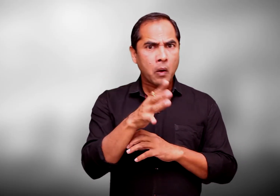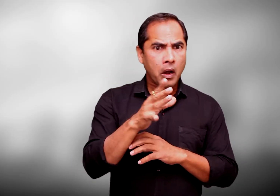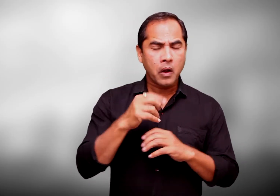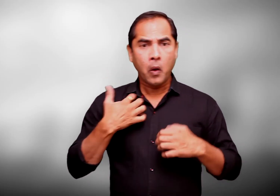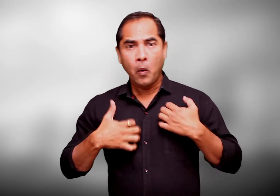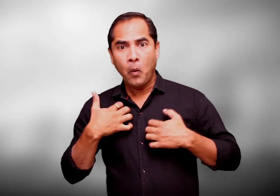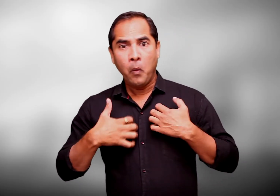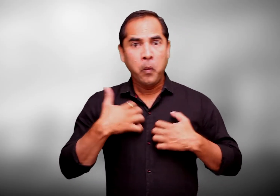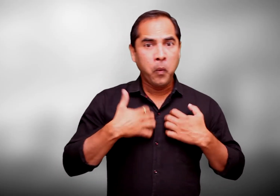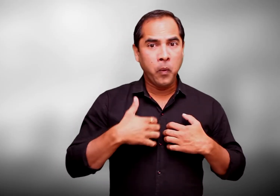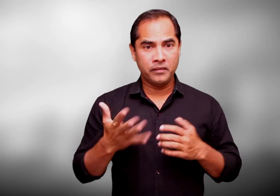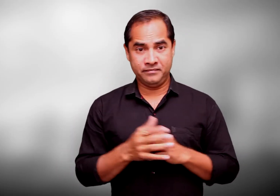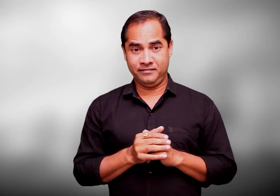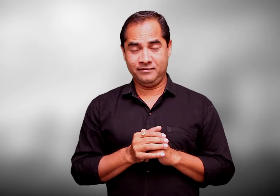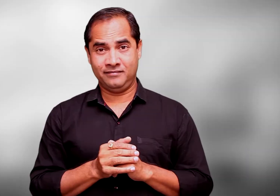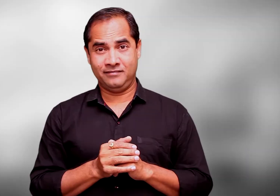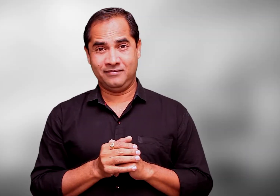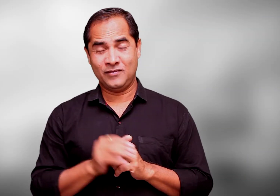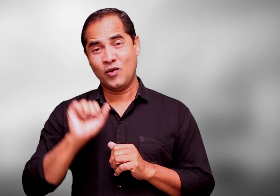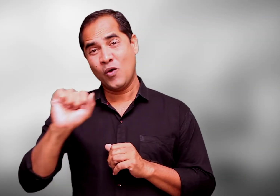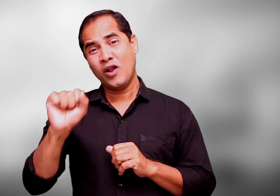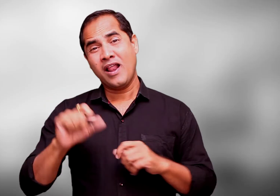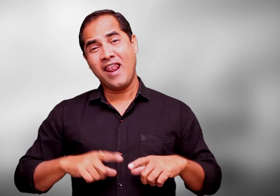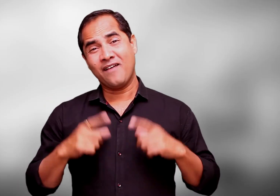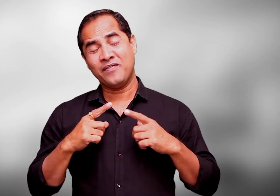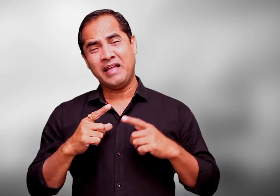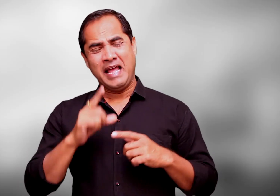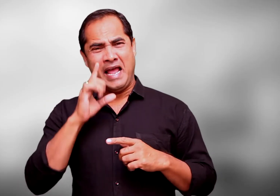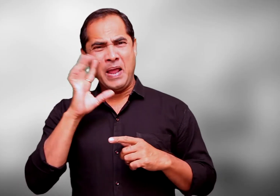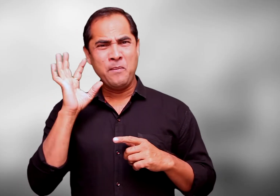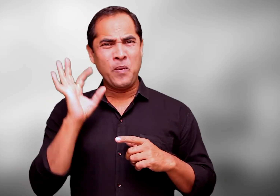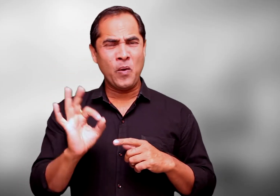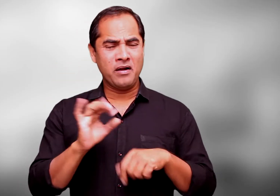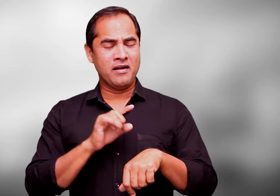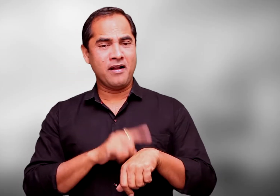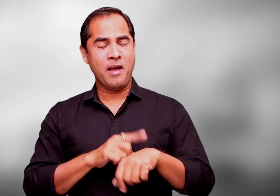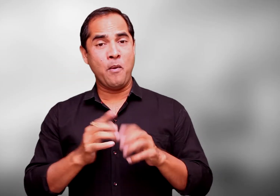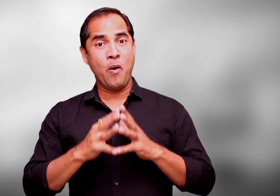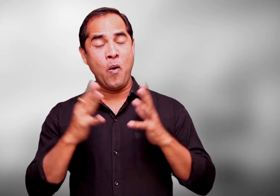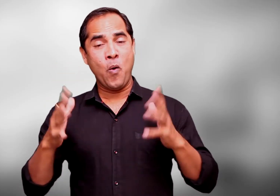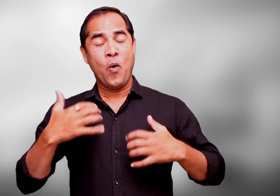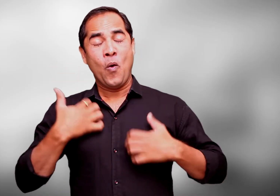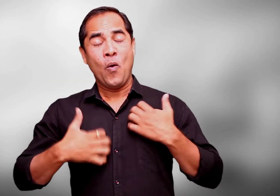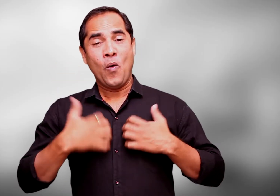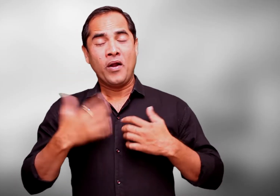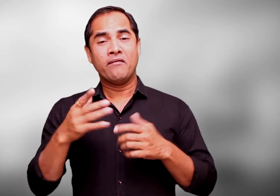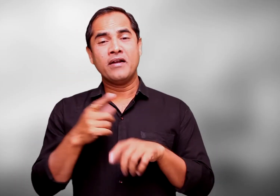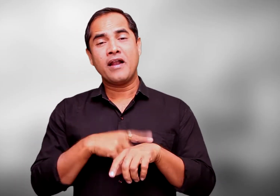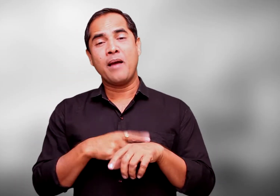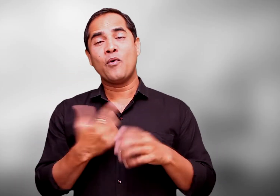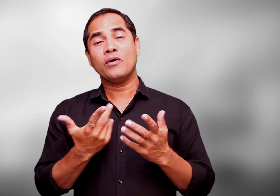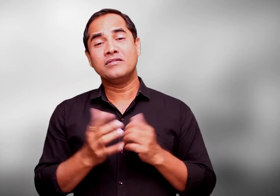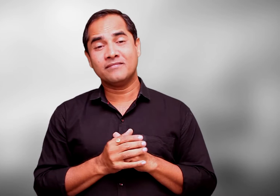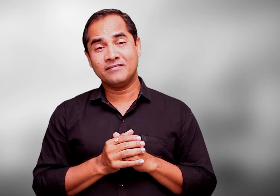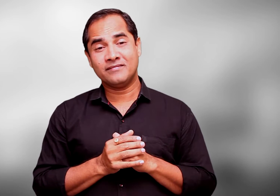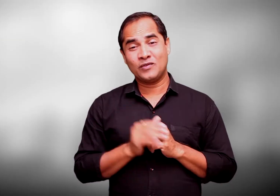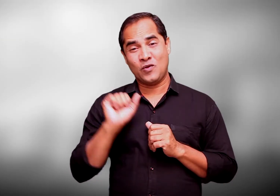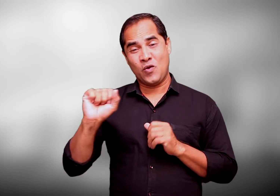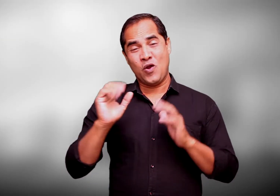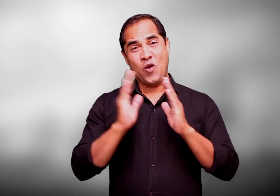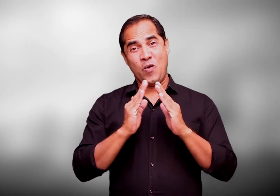everything around her. Her favorite pastime, the thing she enjoyed the most,